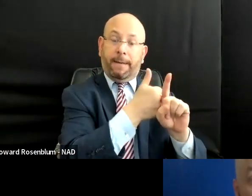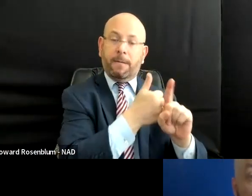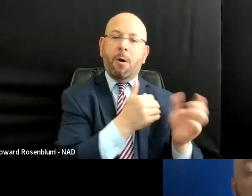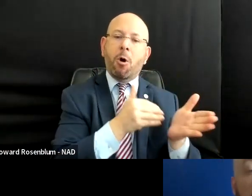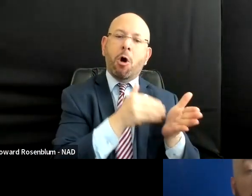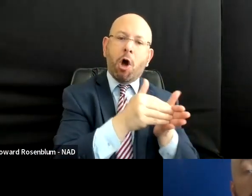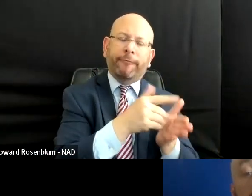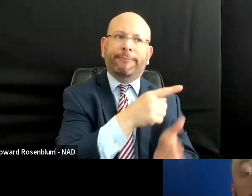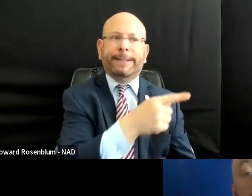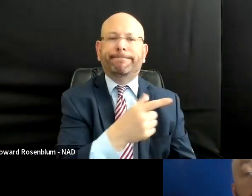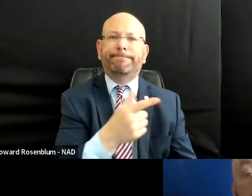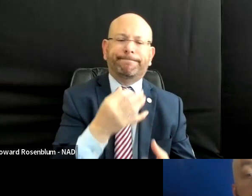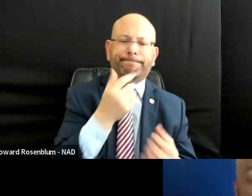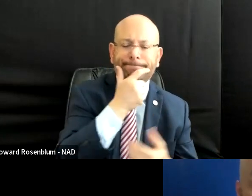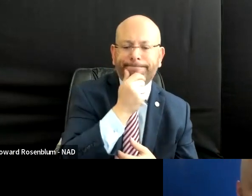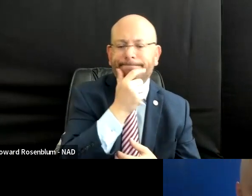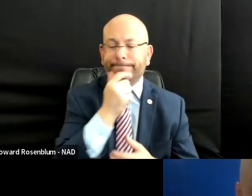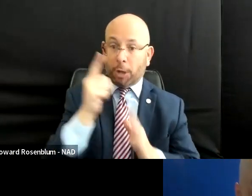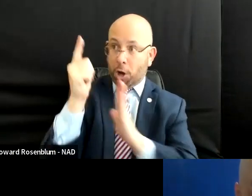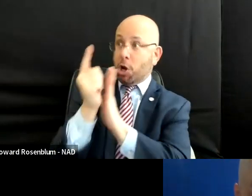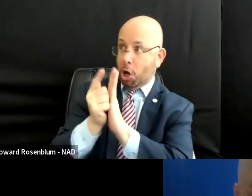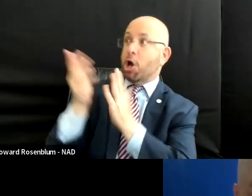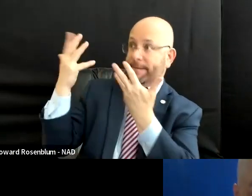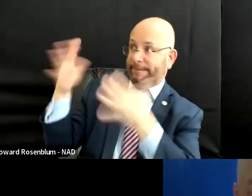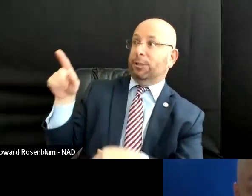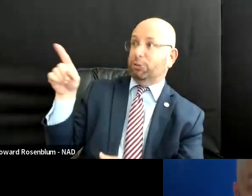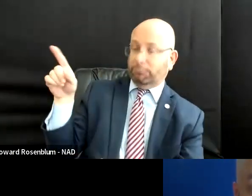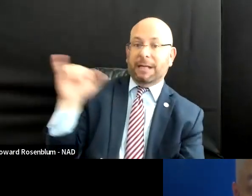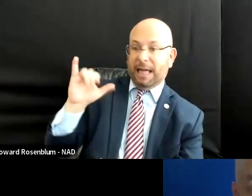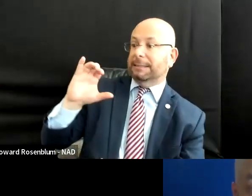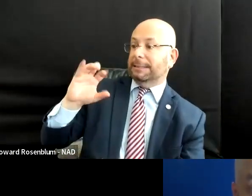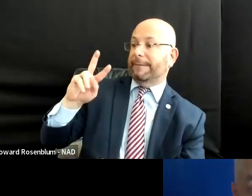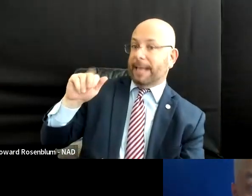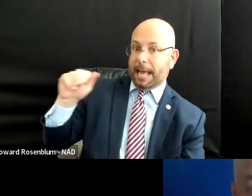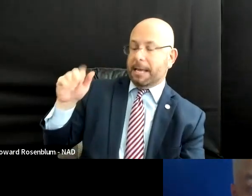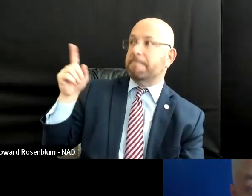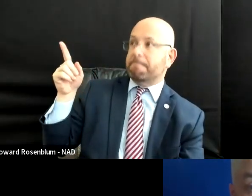to provide captioning so we have to come up with another solution in order to reservice that